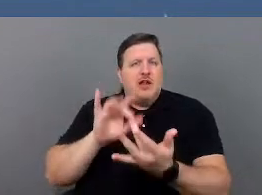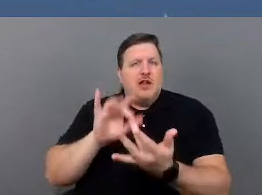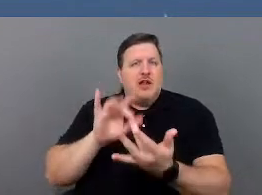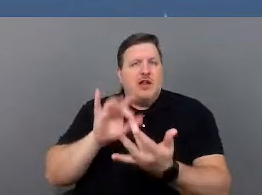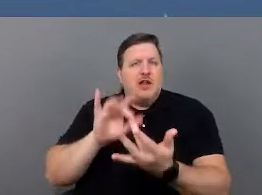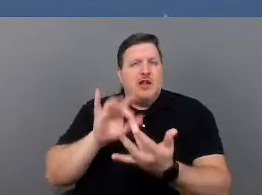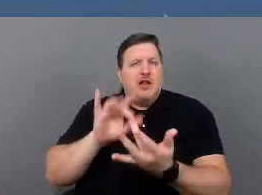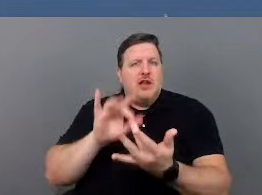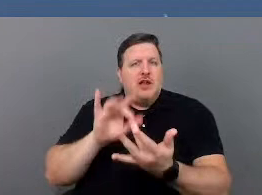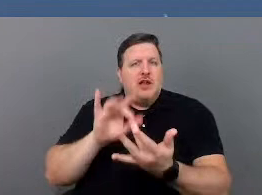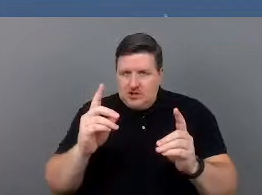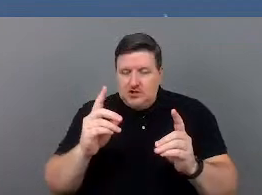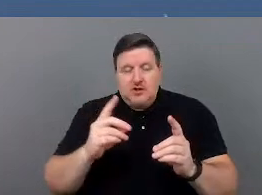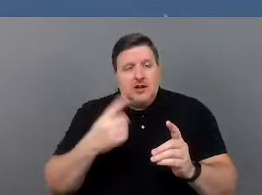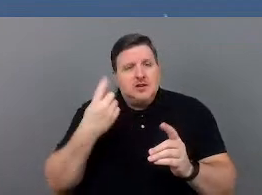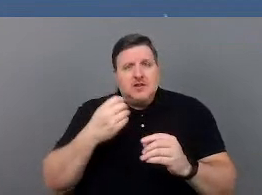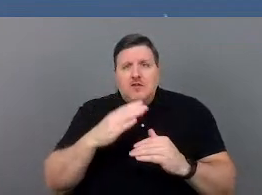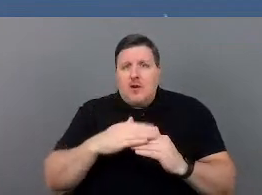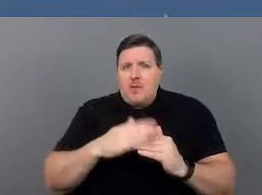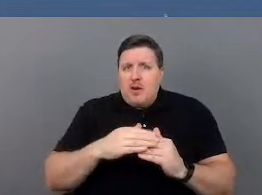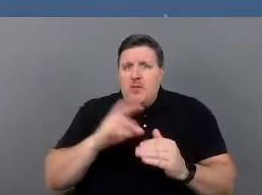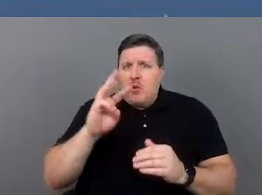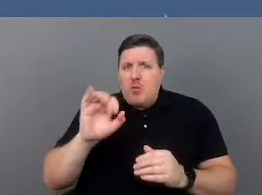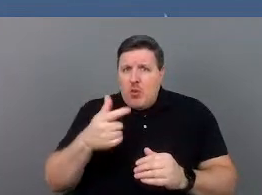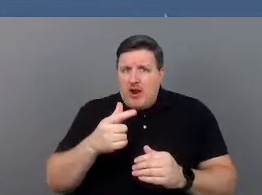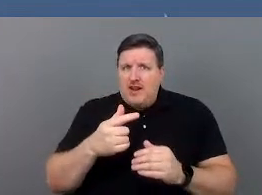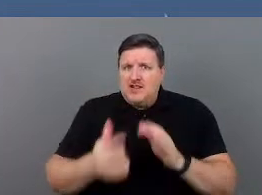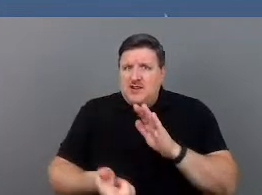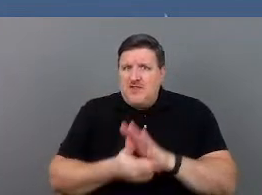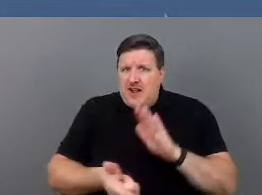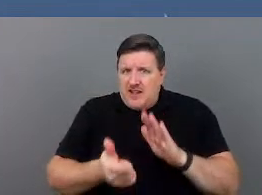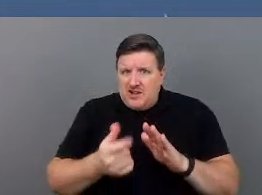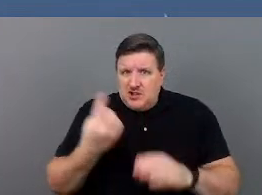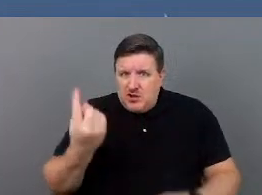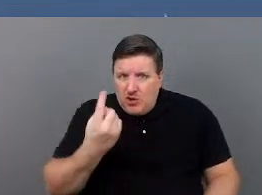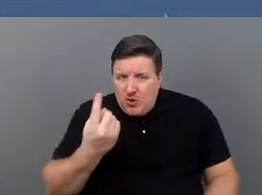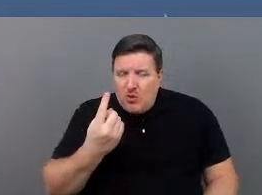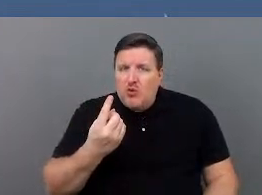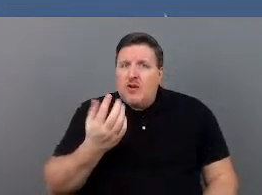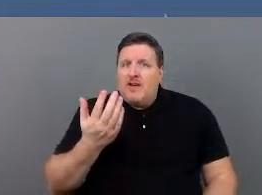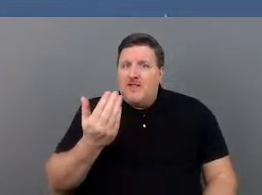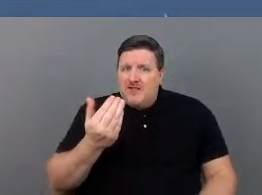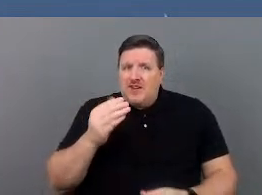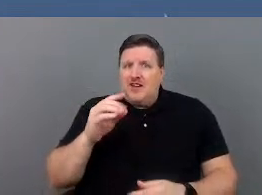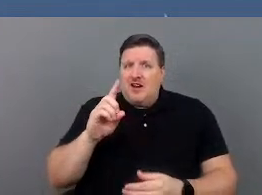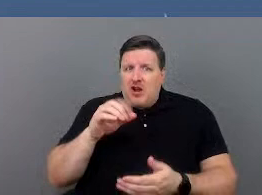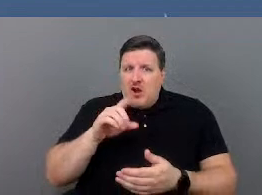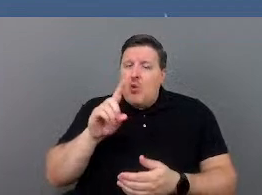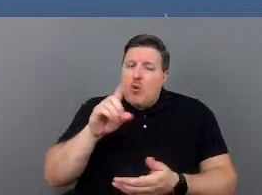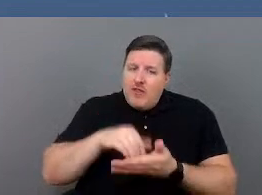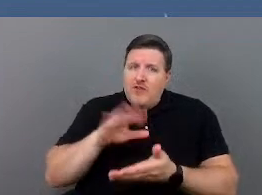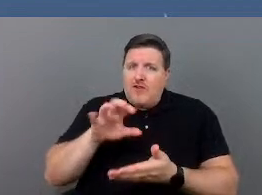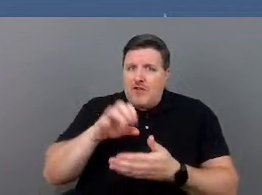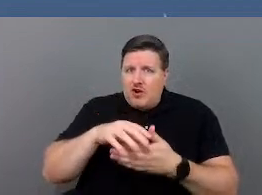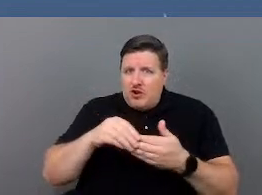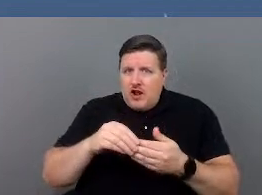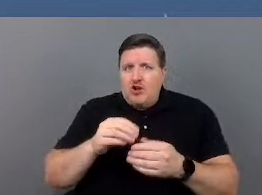TAKEN FROM WORKERS A YEAR WHICH IS ABOUT A QUARTER OF A MILLION FOR THE CITY OF MINNEAPOLIS. SUPPORTING THE LABOR STANDARDS ENFORCEMENT DIVISION WILL HAVE OVER